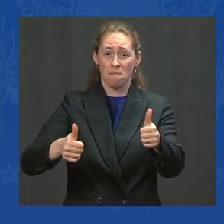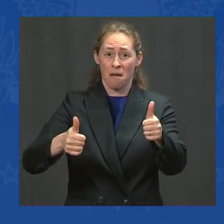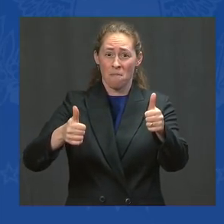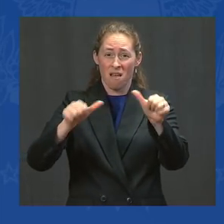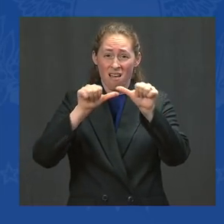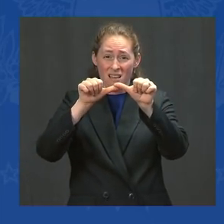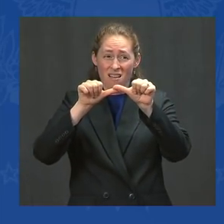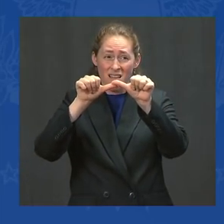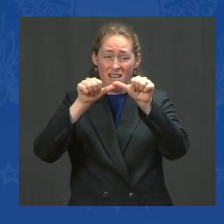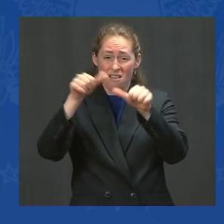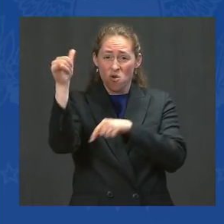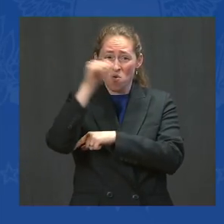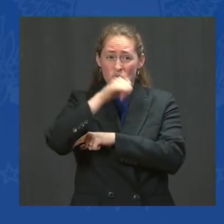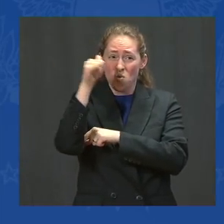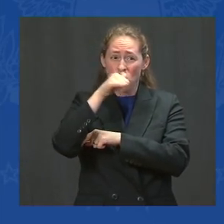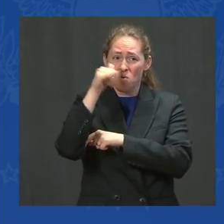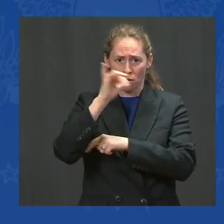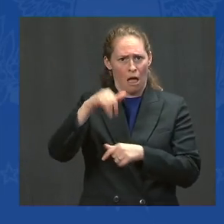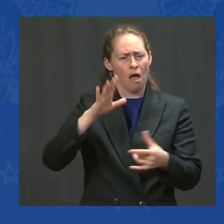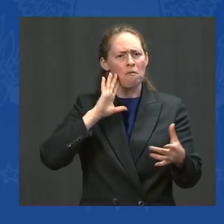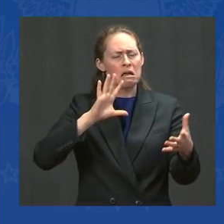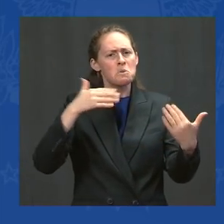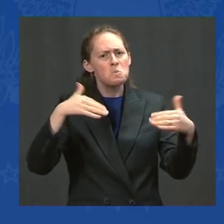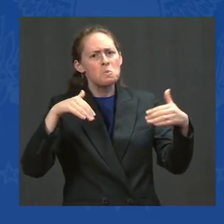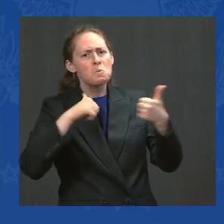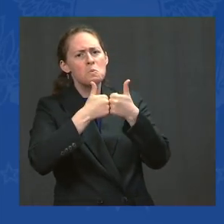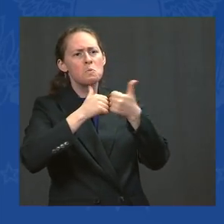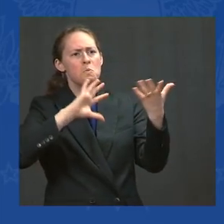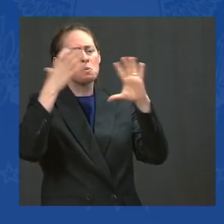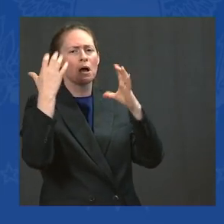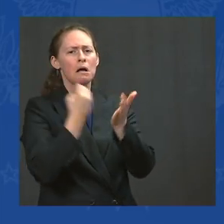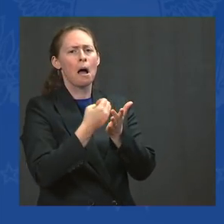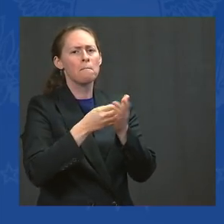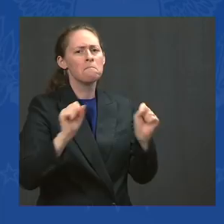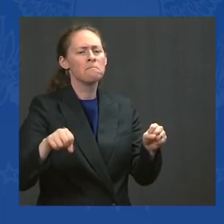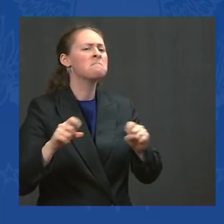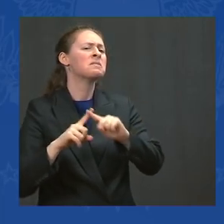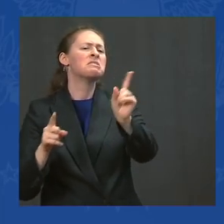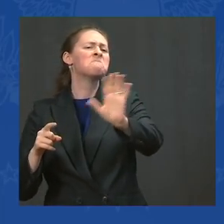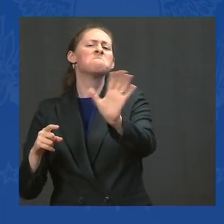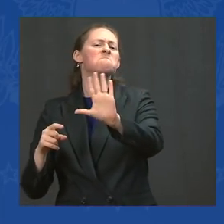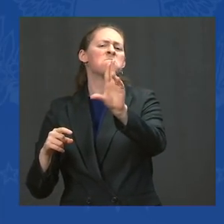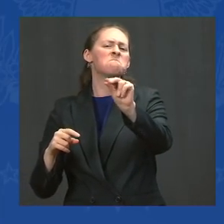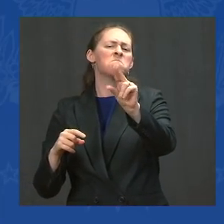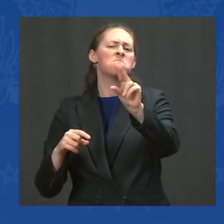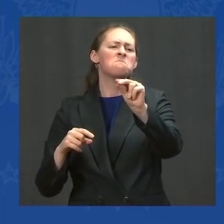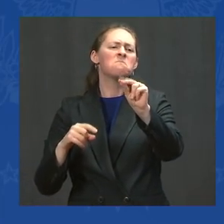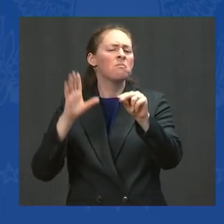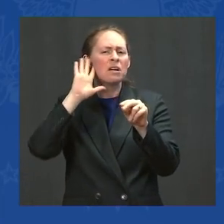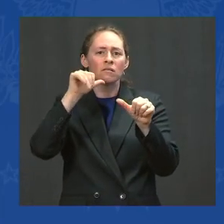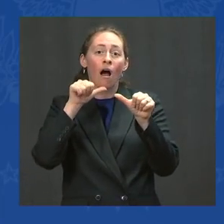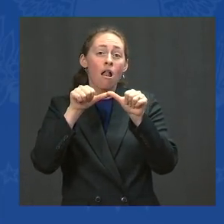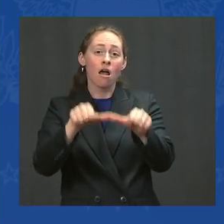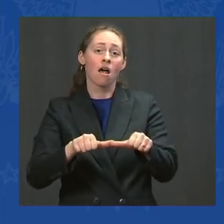to our economy. So while we're confident that isn't what we are seeing today, we're going to remain vigilant